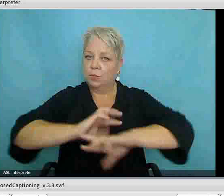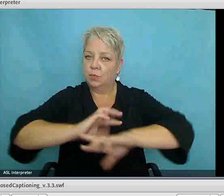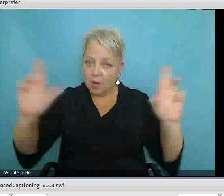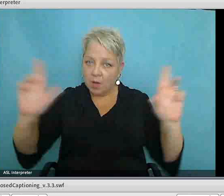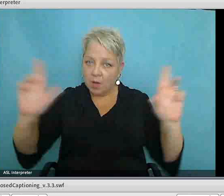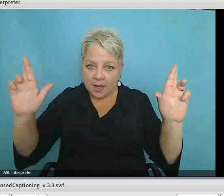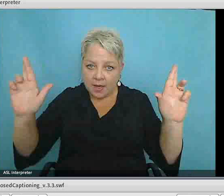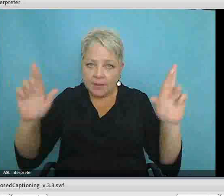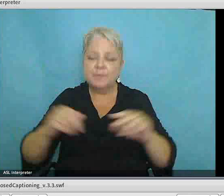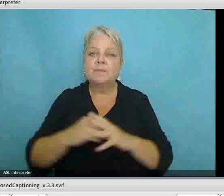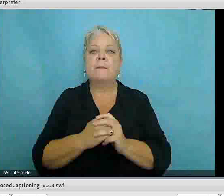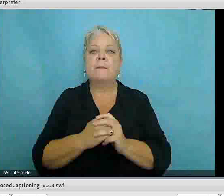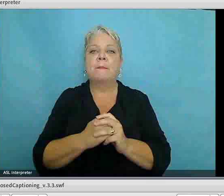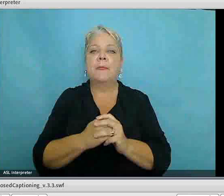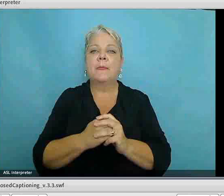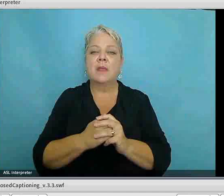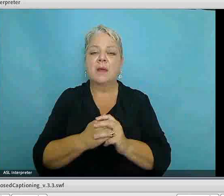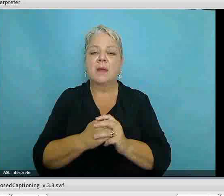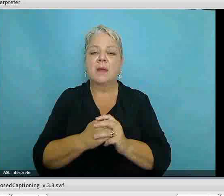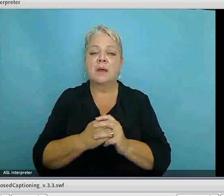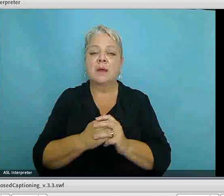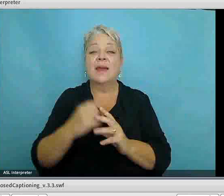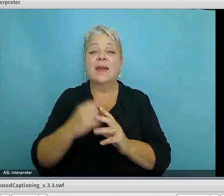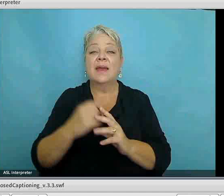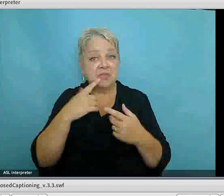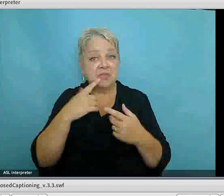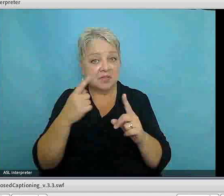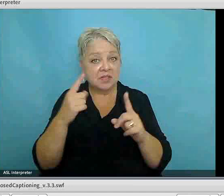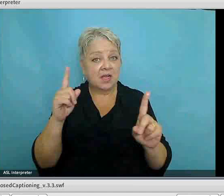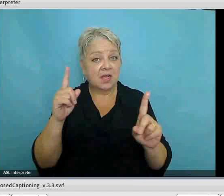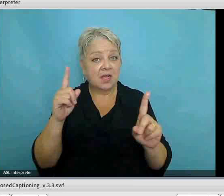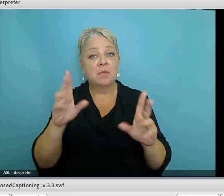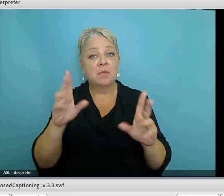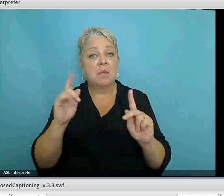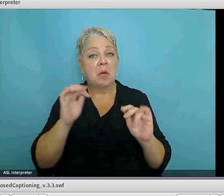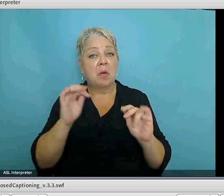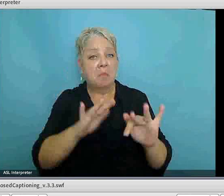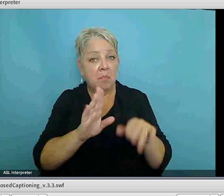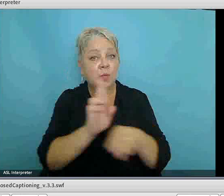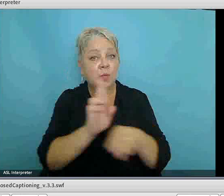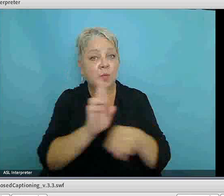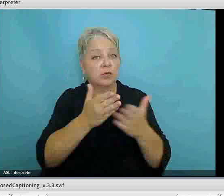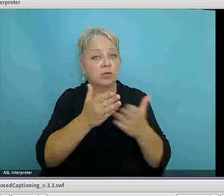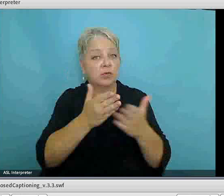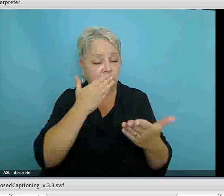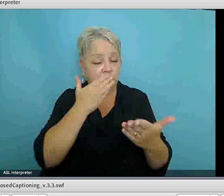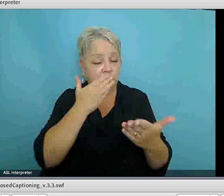to get off to a good start. And we'll see. I don't know -- I don't know.